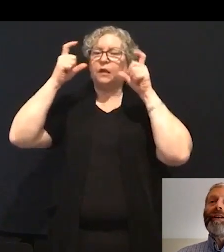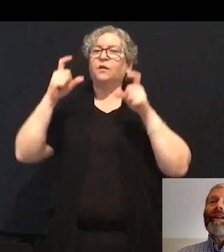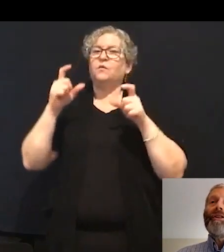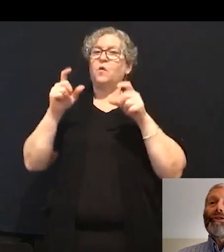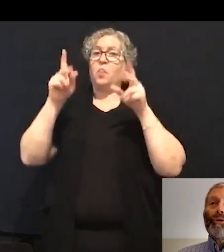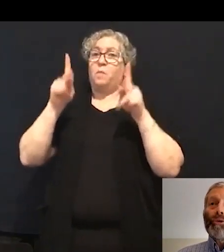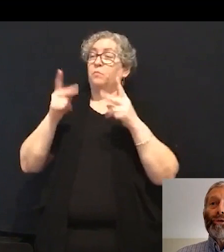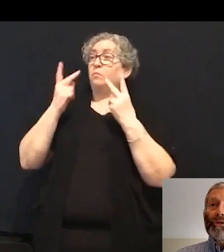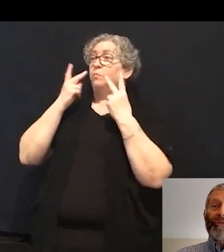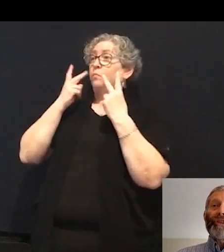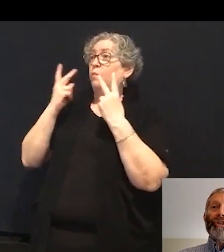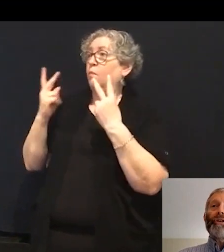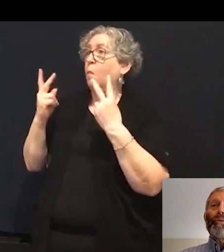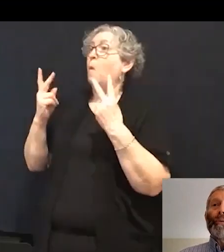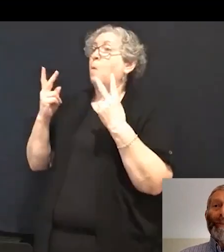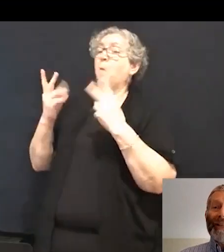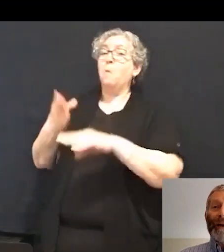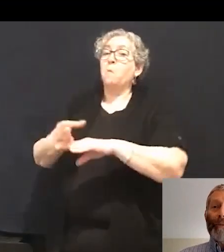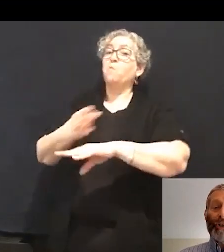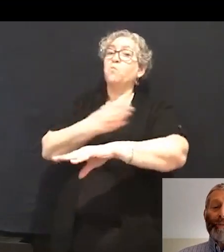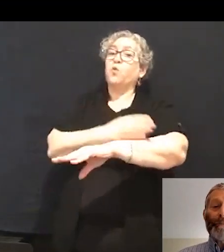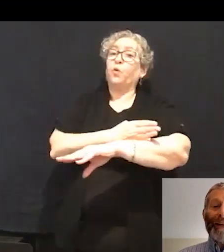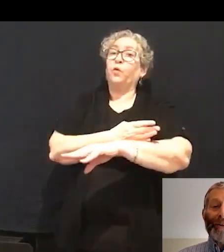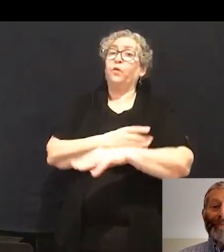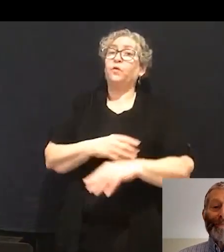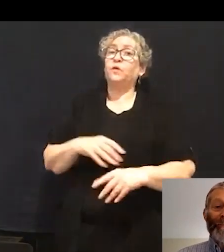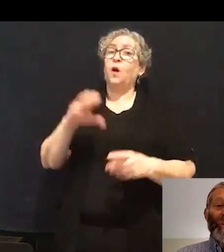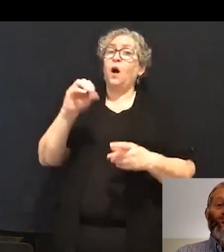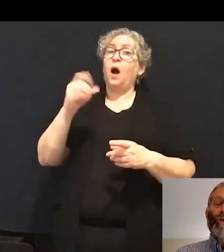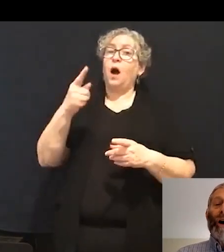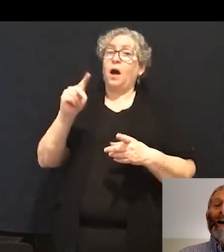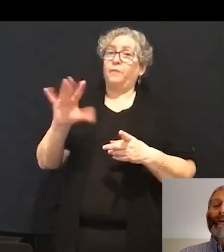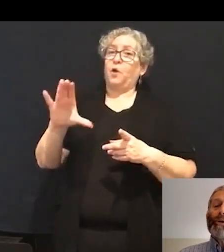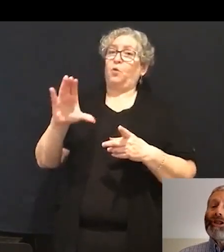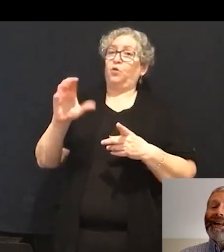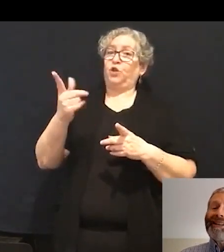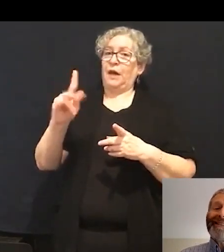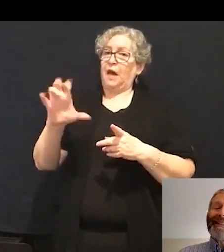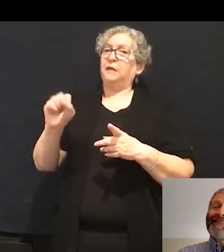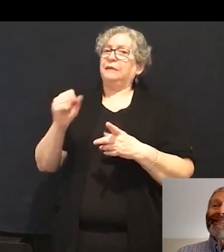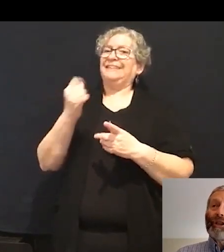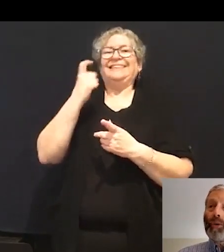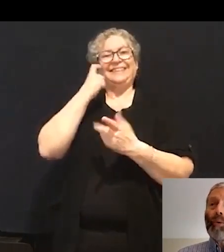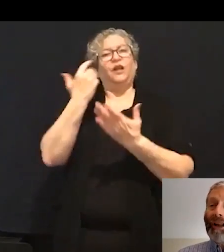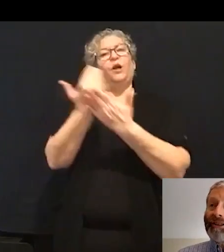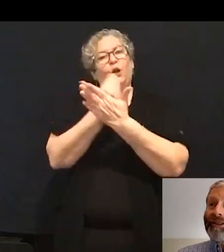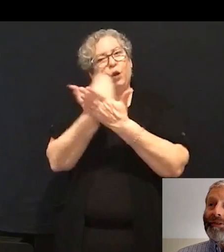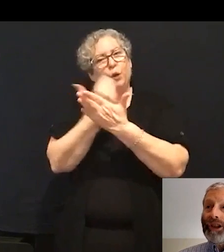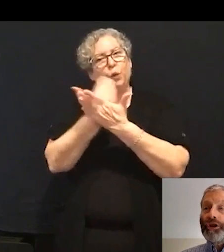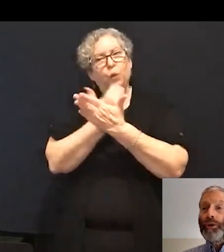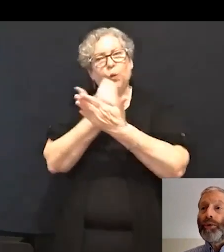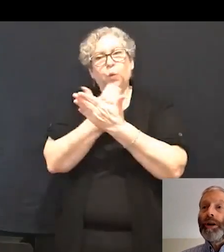the user's vision will be that much better. So optogenetics is still relatively new.